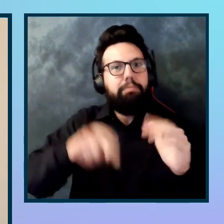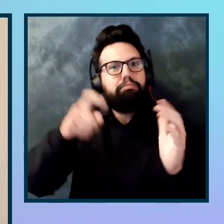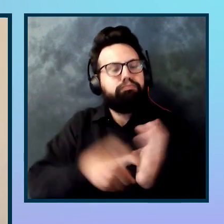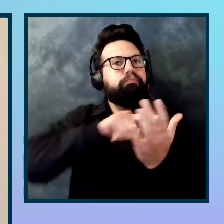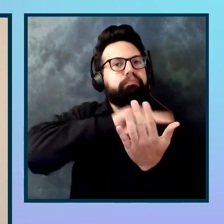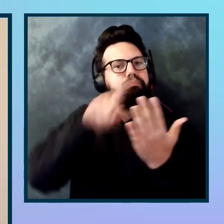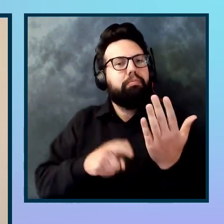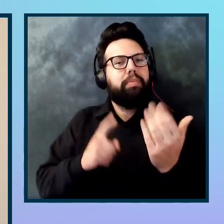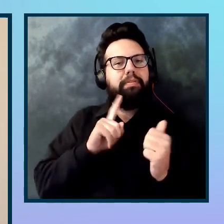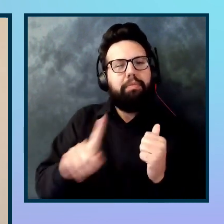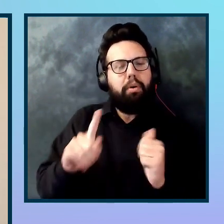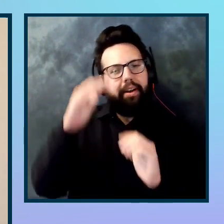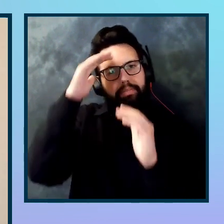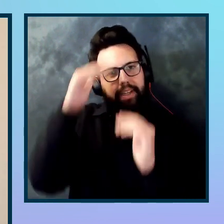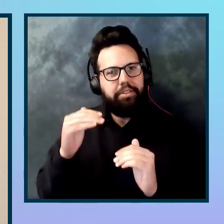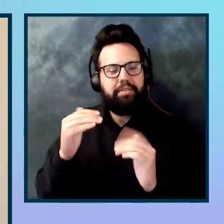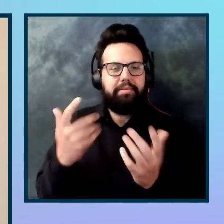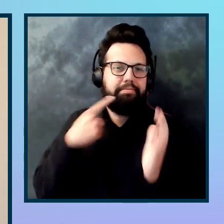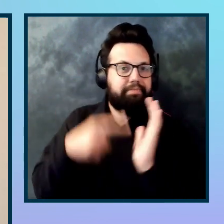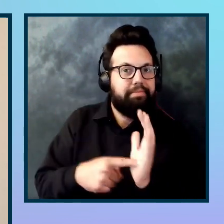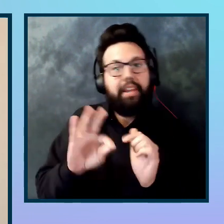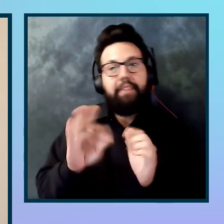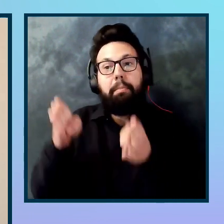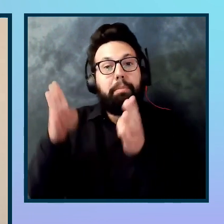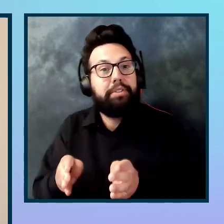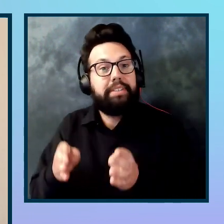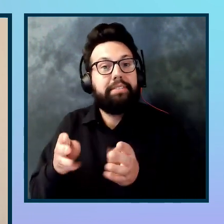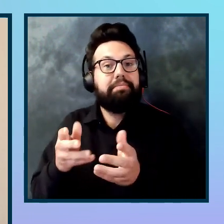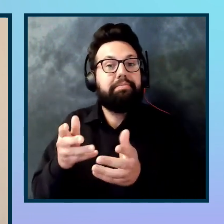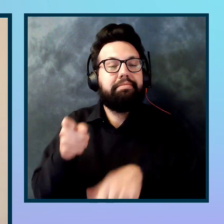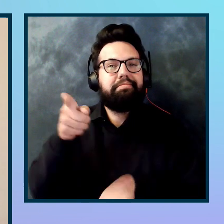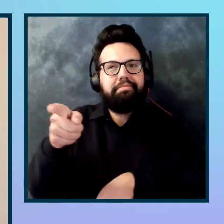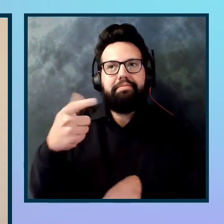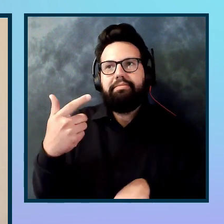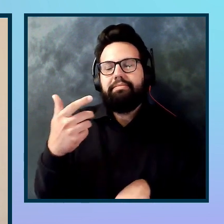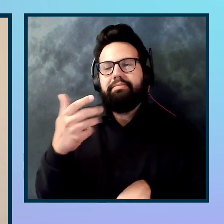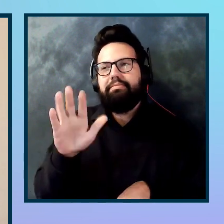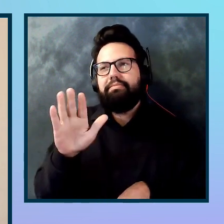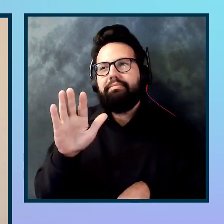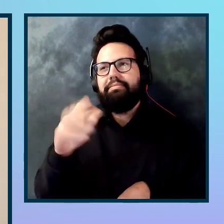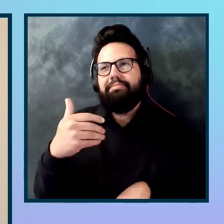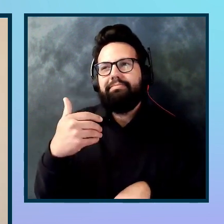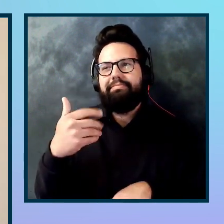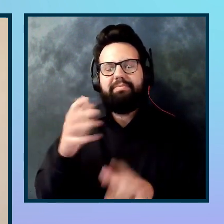that might be a bit unusual for, say, like a kind of thinking like a ARIA-based grid